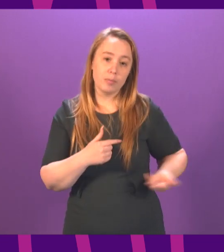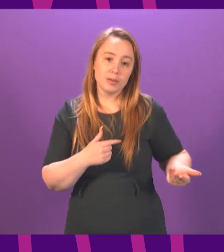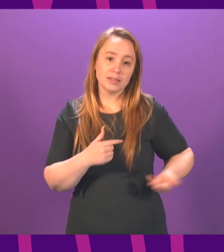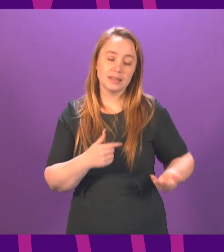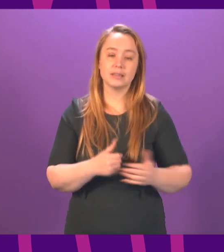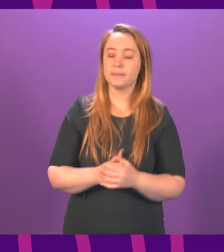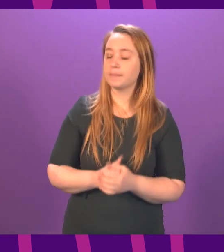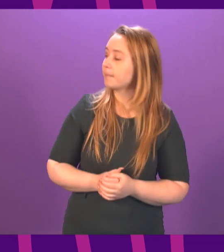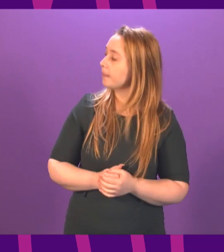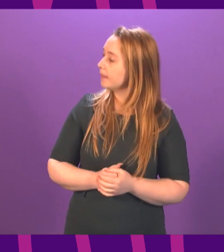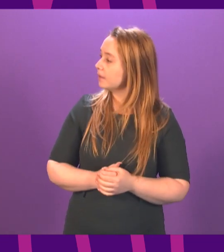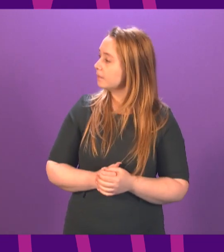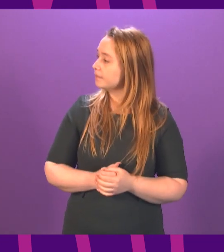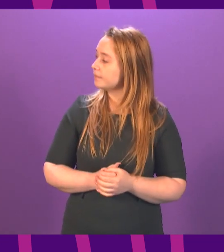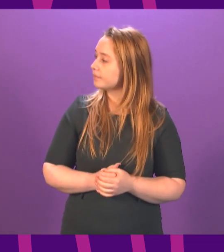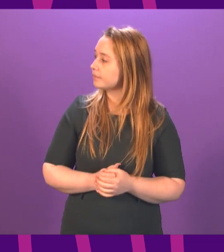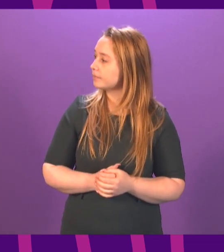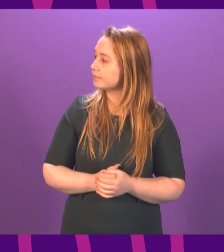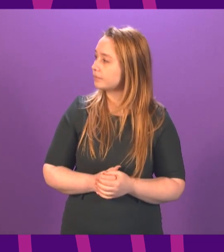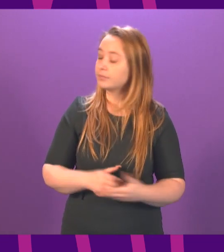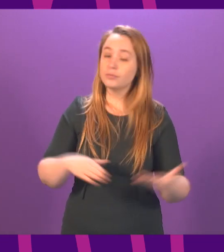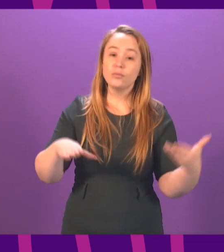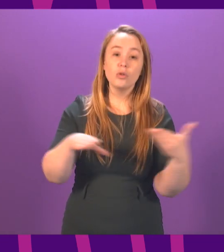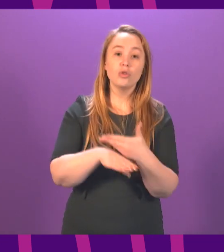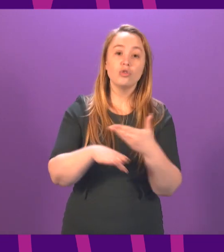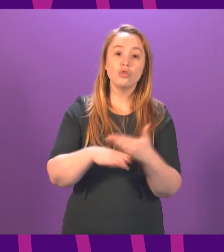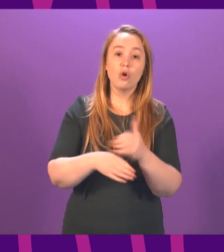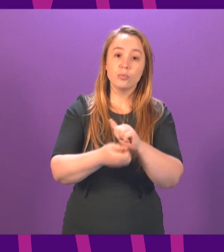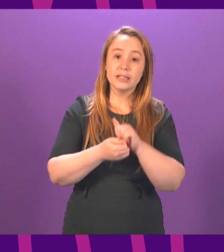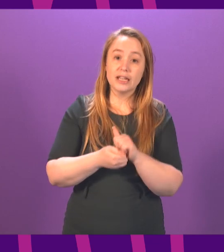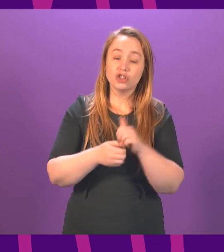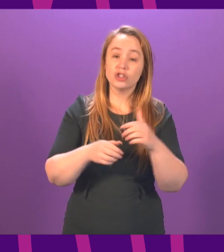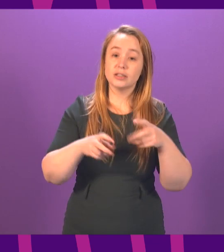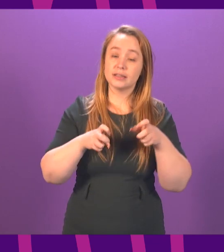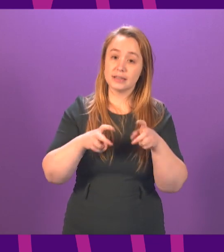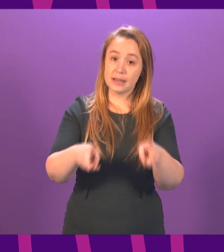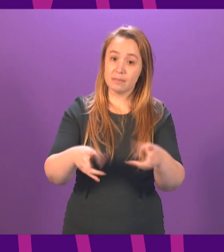The job retention scheme has been extremely valuable and has been welcomed in Scotland and